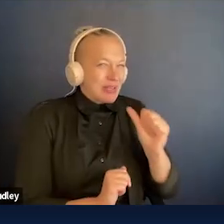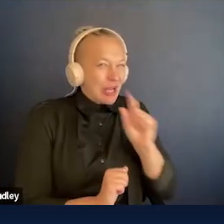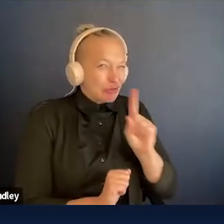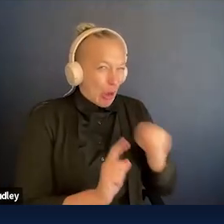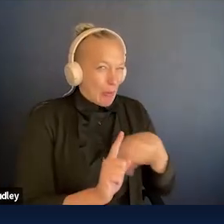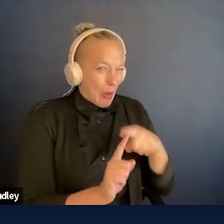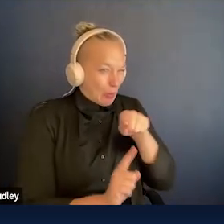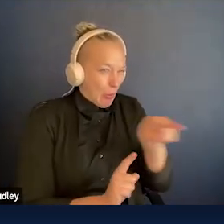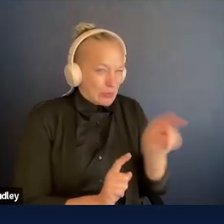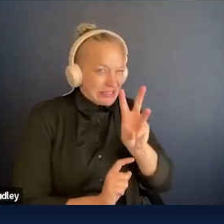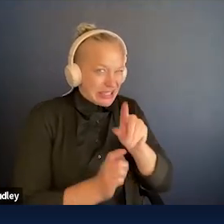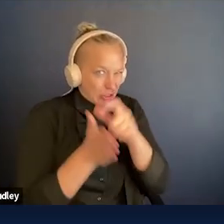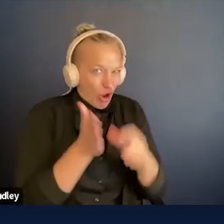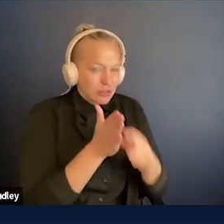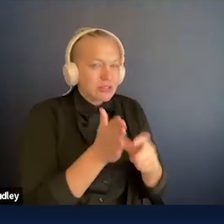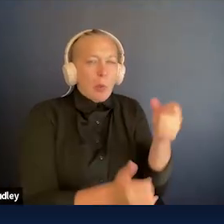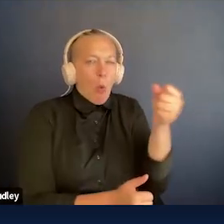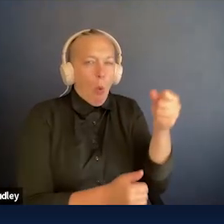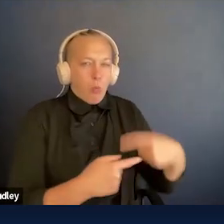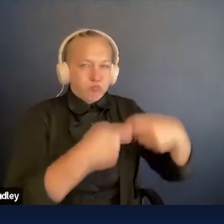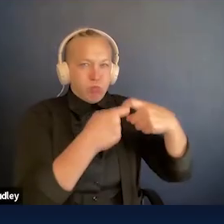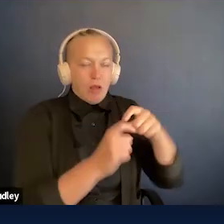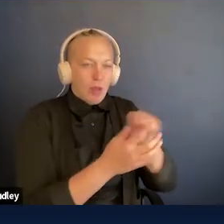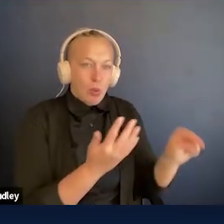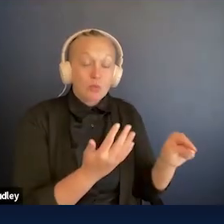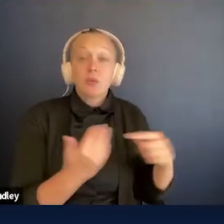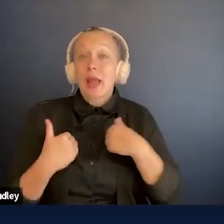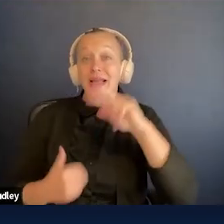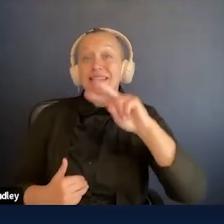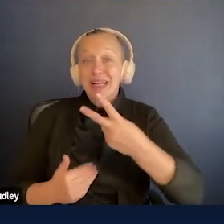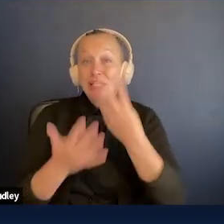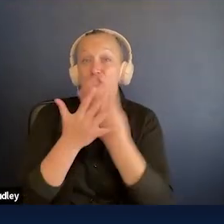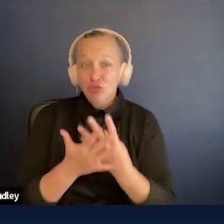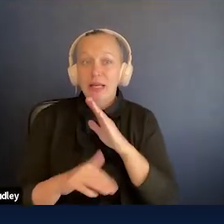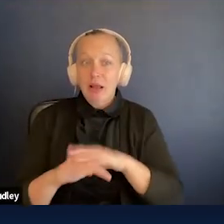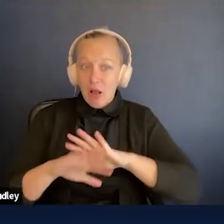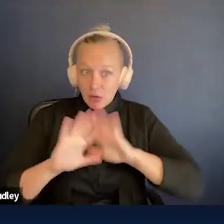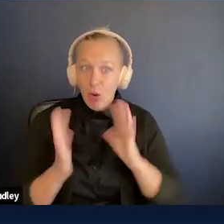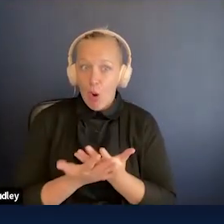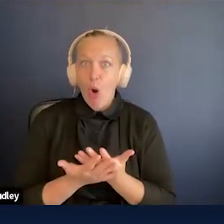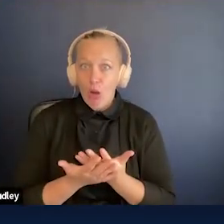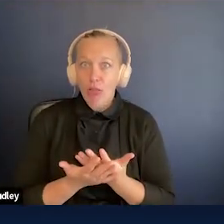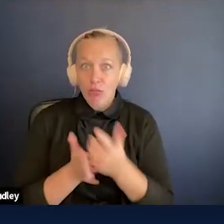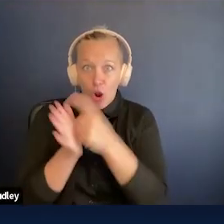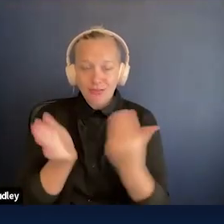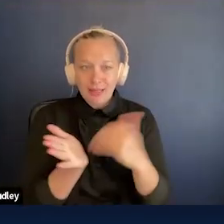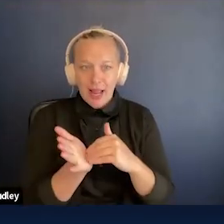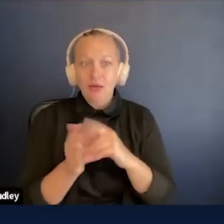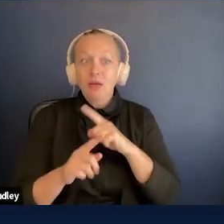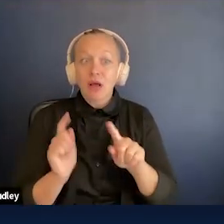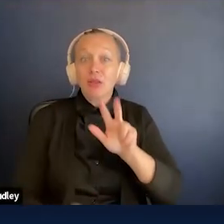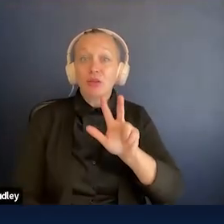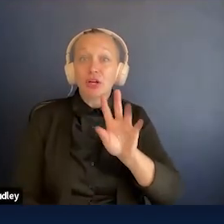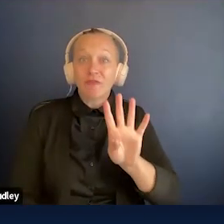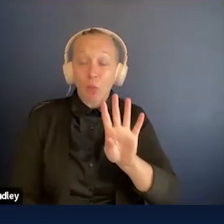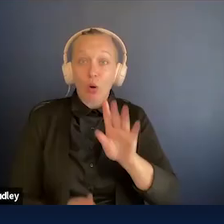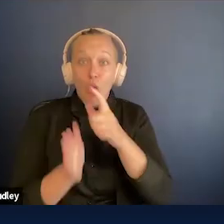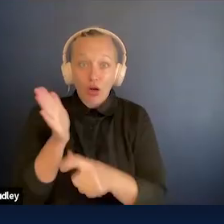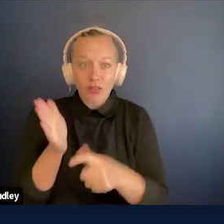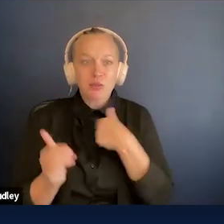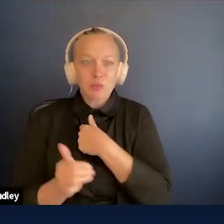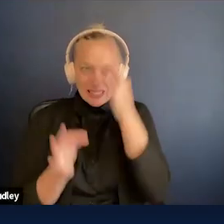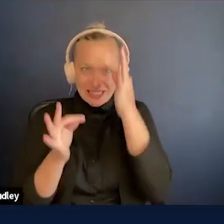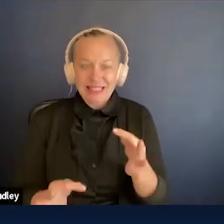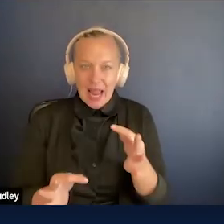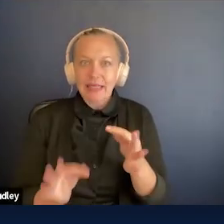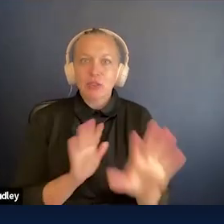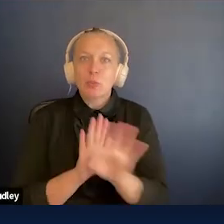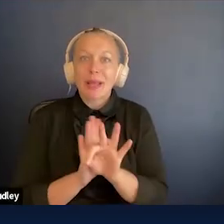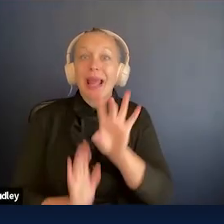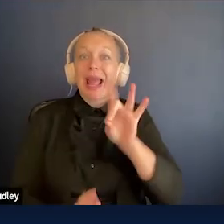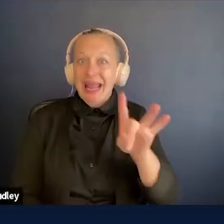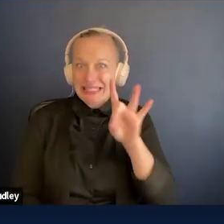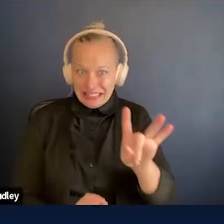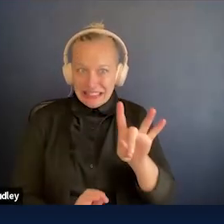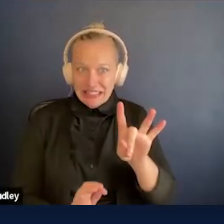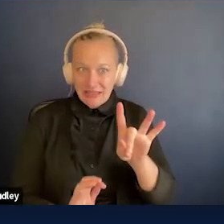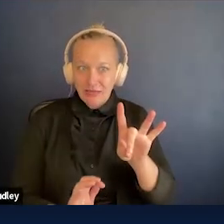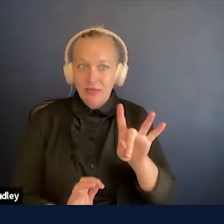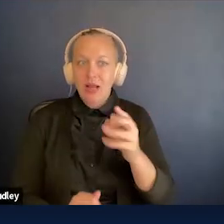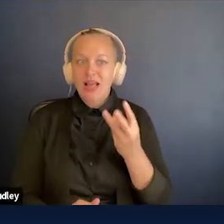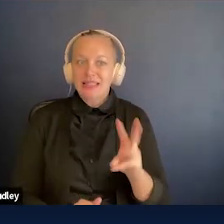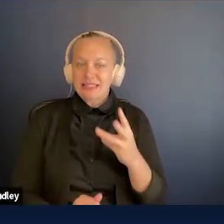Uh, before we make a decision, so we did a secondary screening on the all… Um, articles, but for 34 articles, we decided to include 18 of them, and… a school system of them, and then…